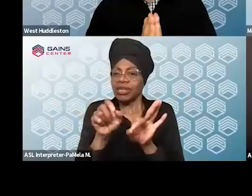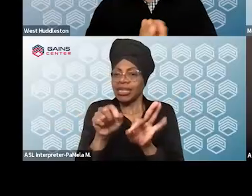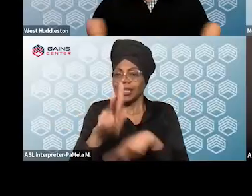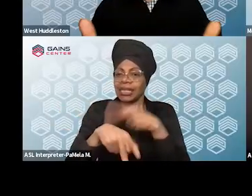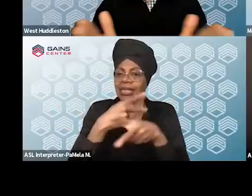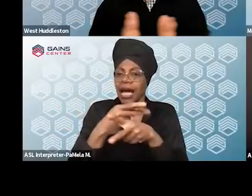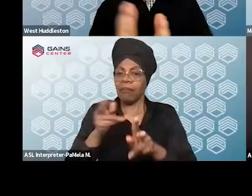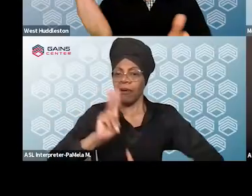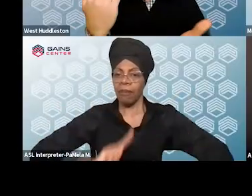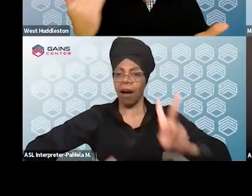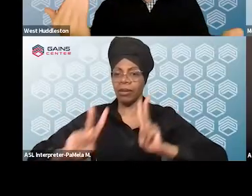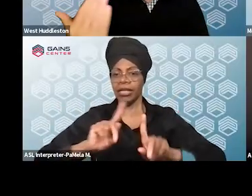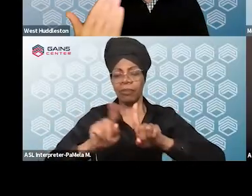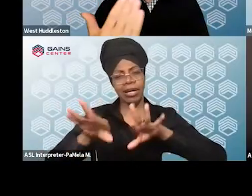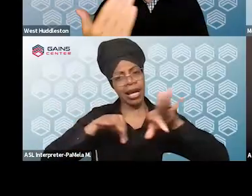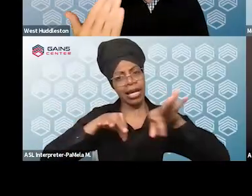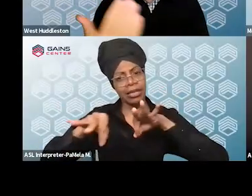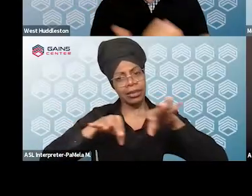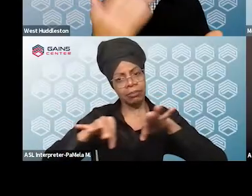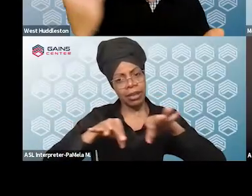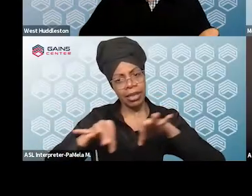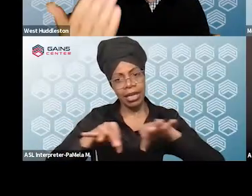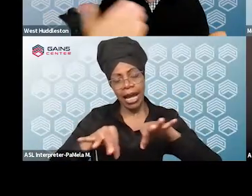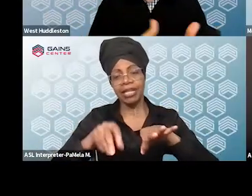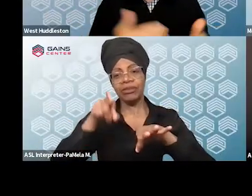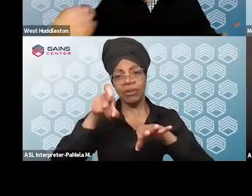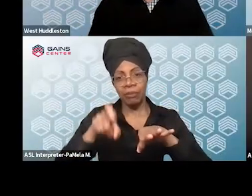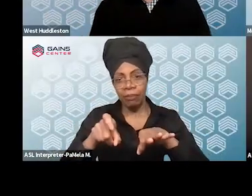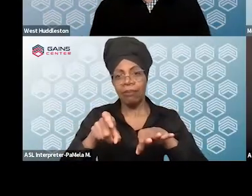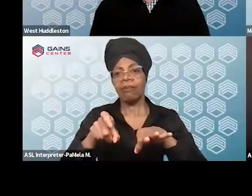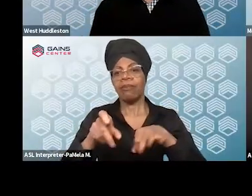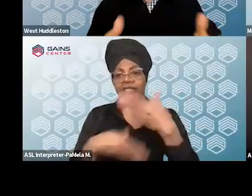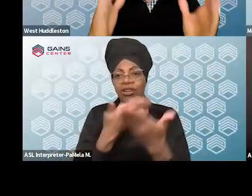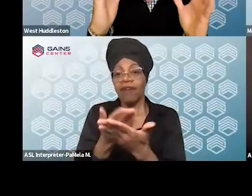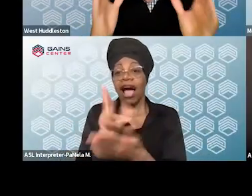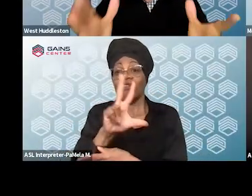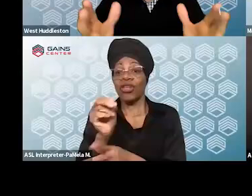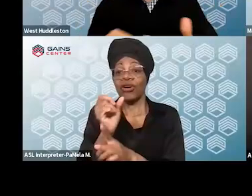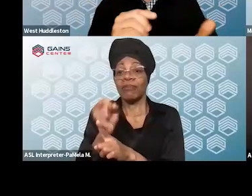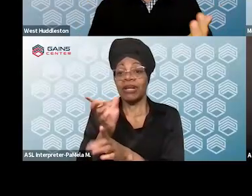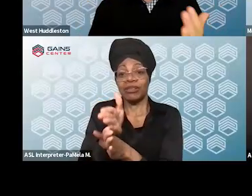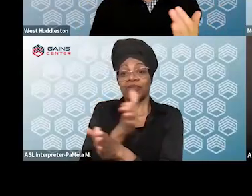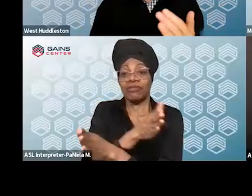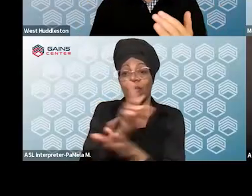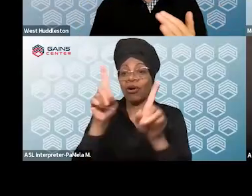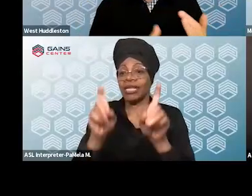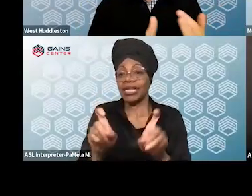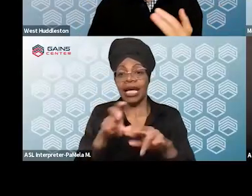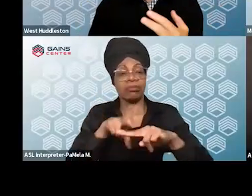But to explain to them, you know, you have to come 30 minutes before the test, you have to sit, not drink anything.